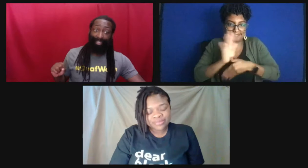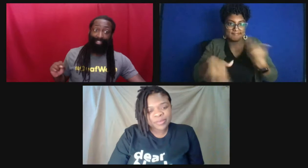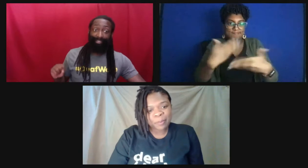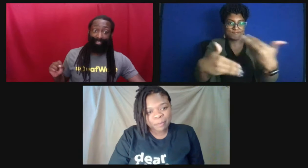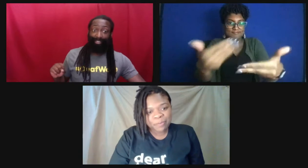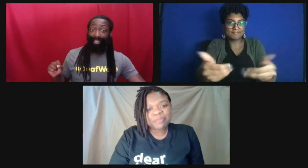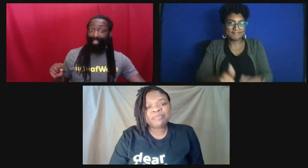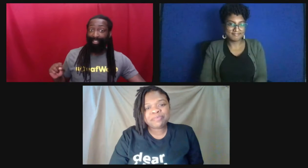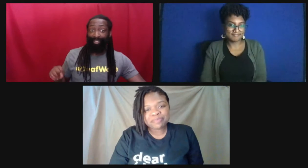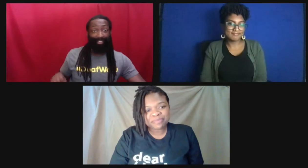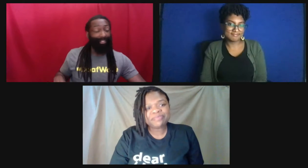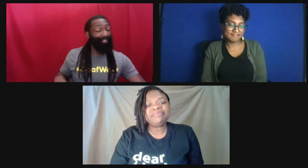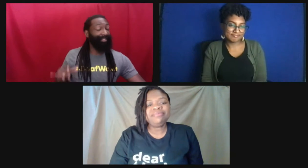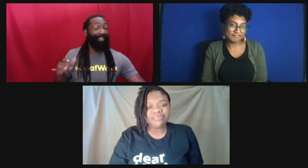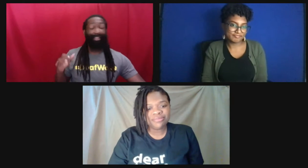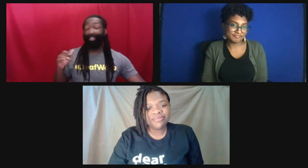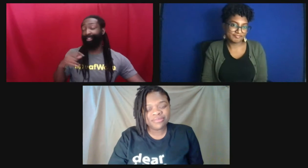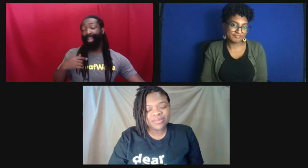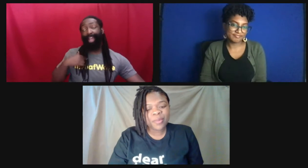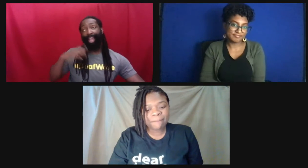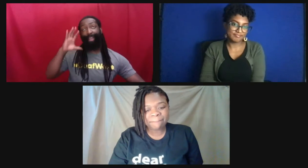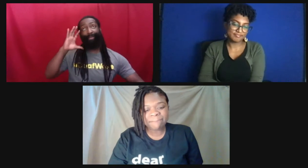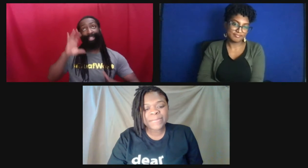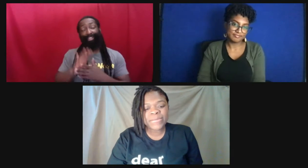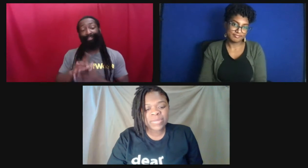Yeah, yes, yes, yes, yes, I concur.